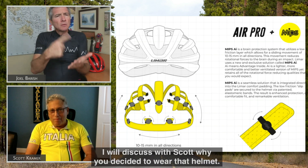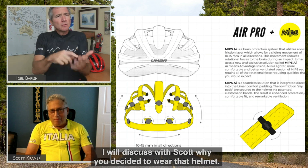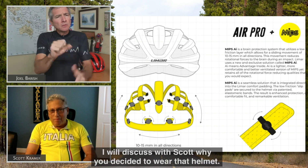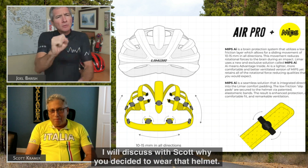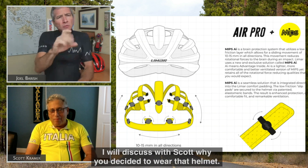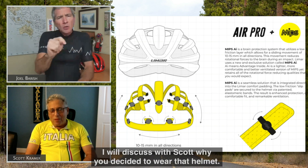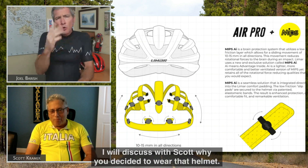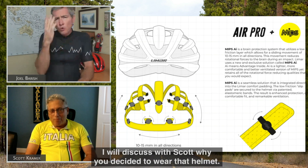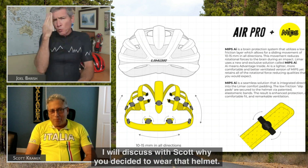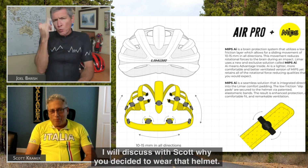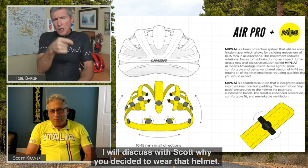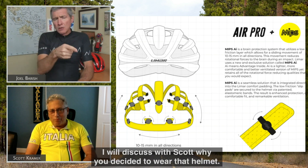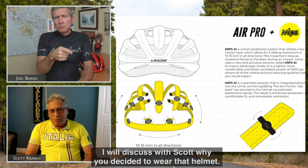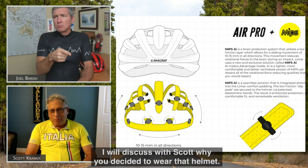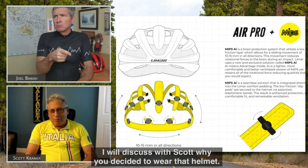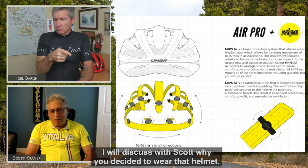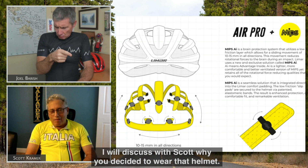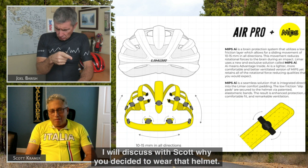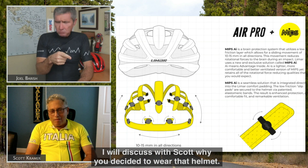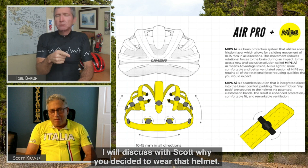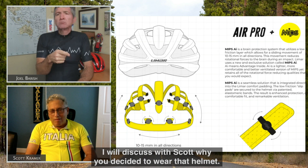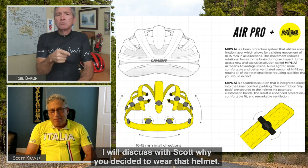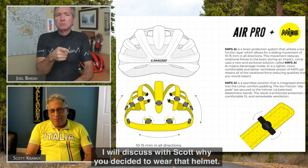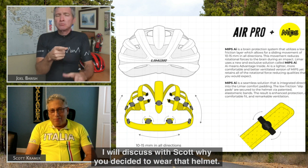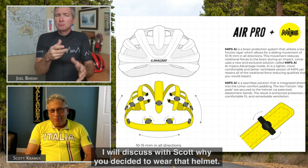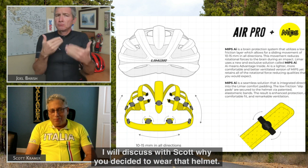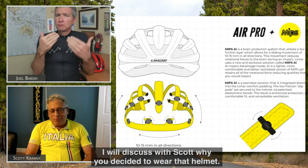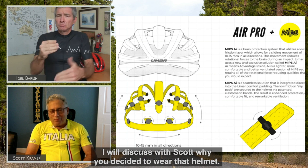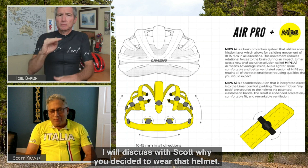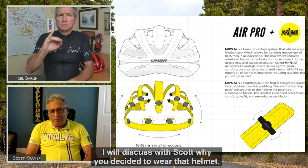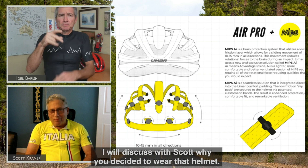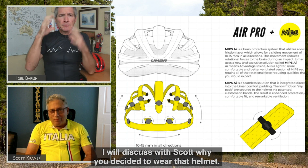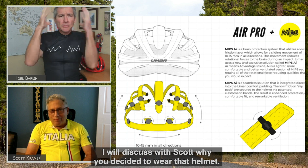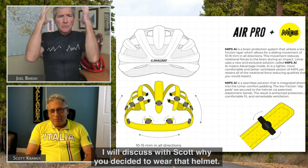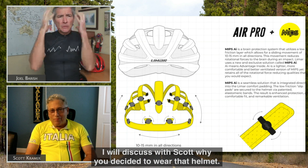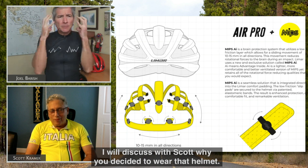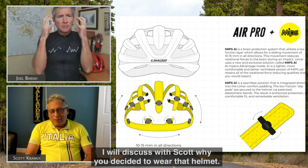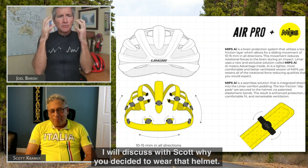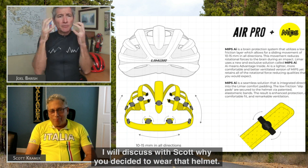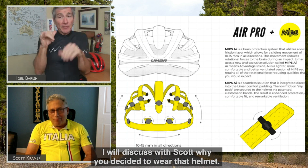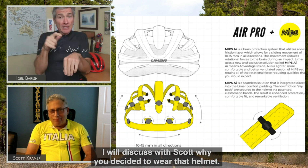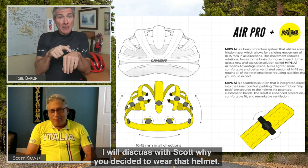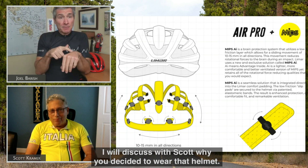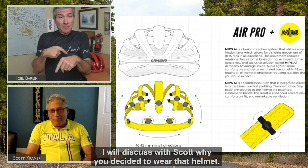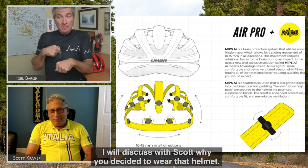I will discuss with Scott why you decided to wear that helmet.